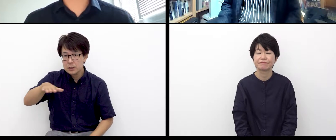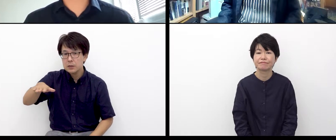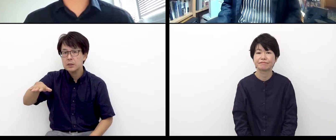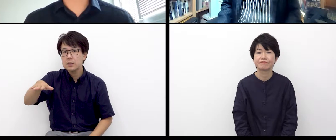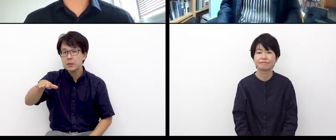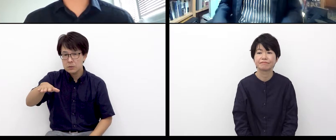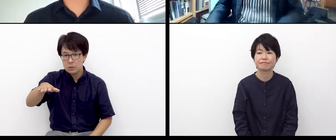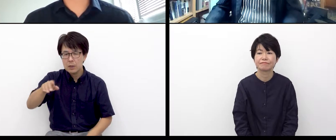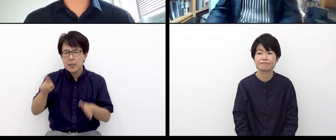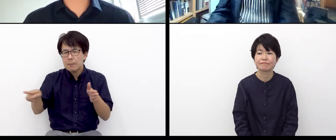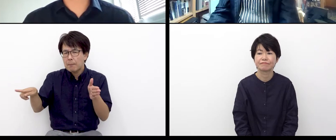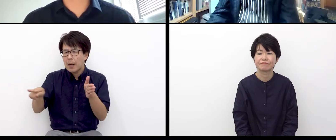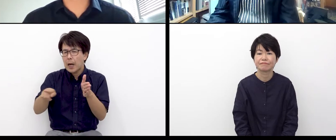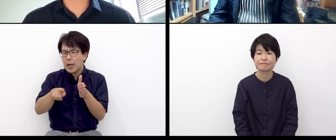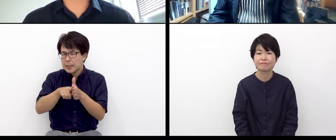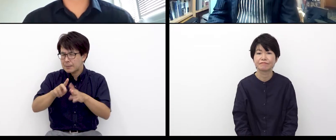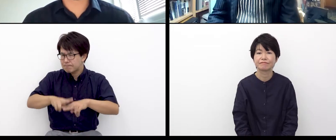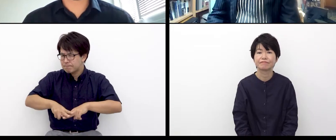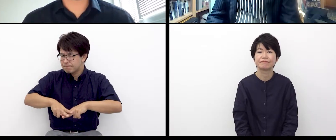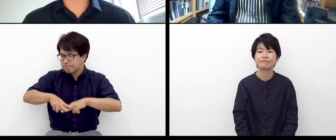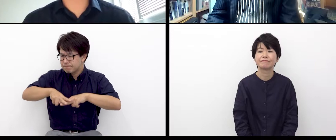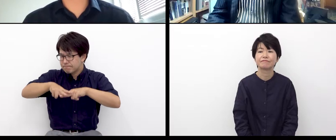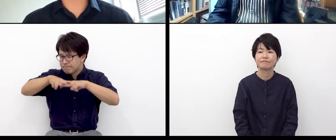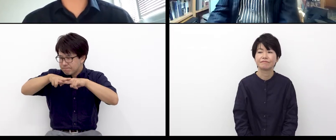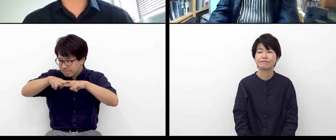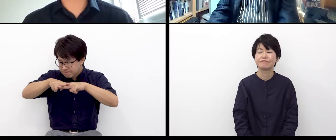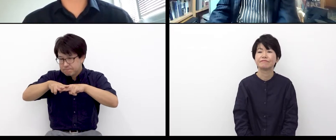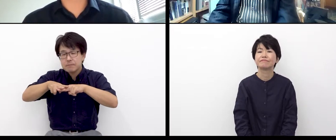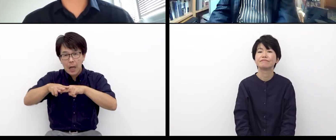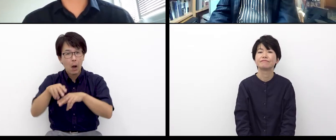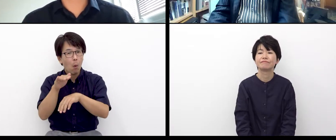of those organizations